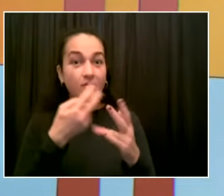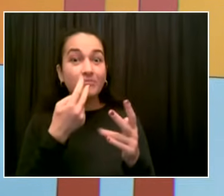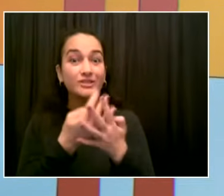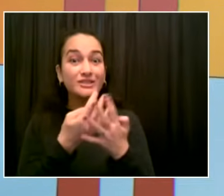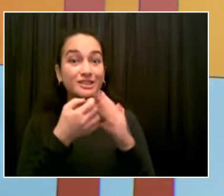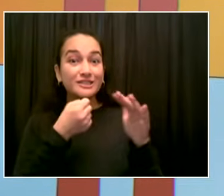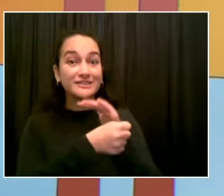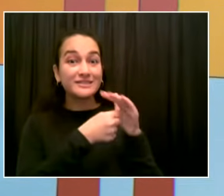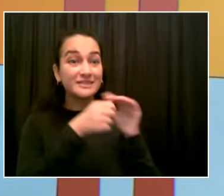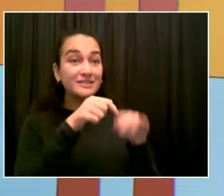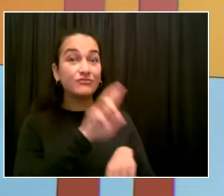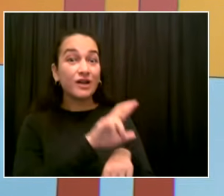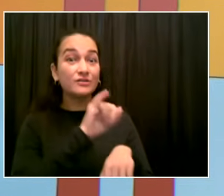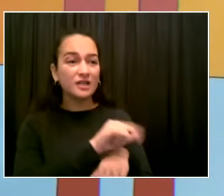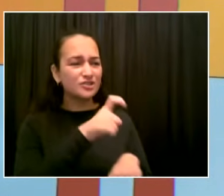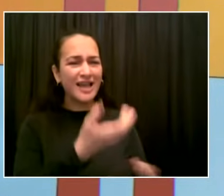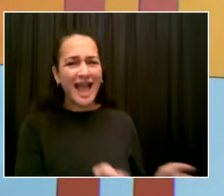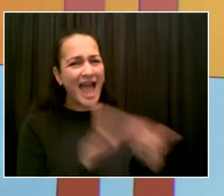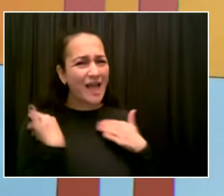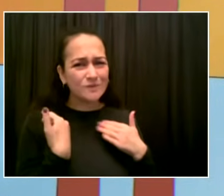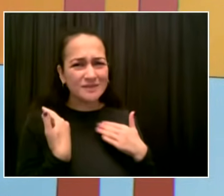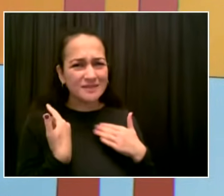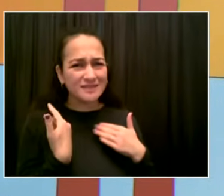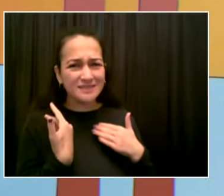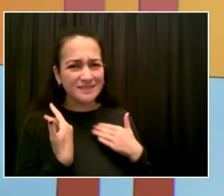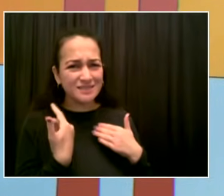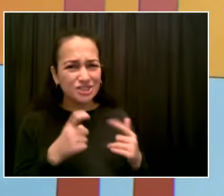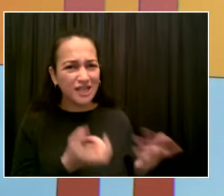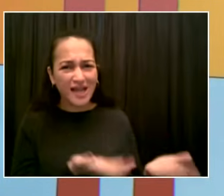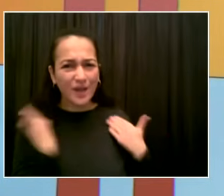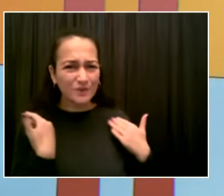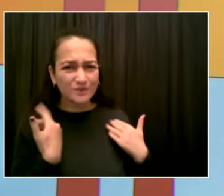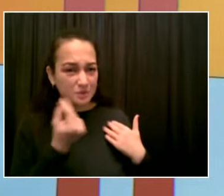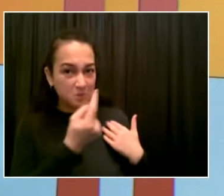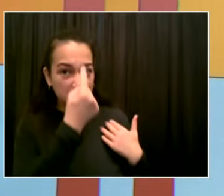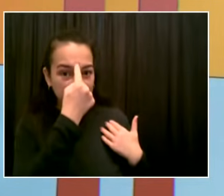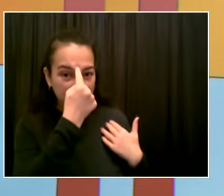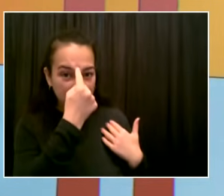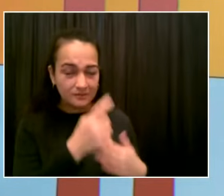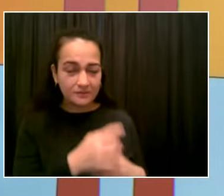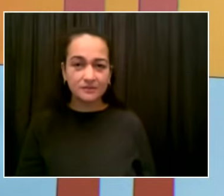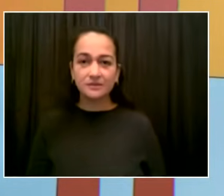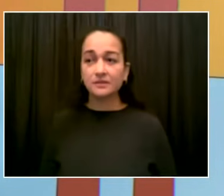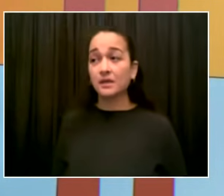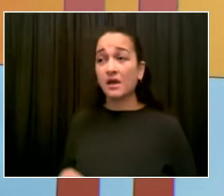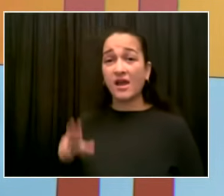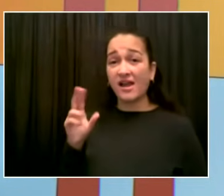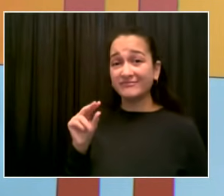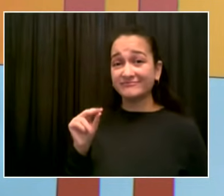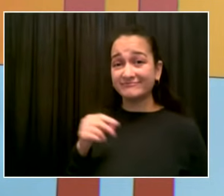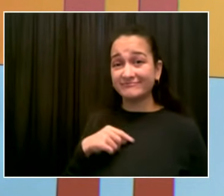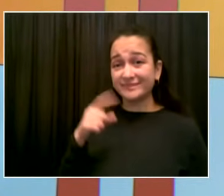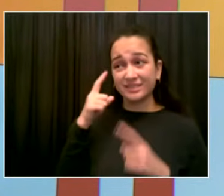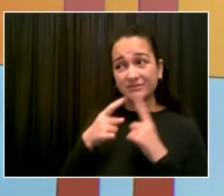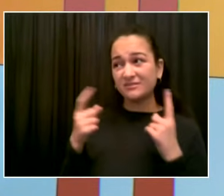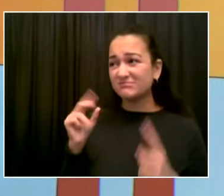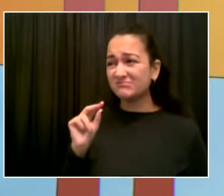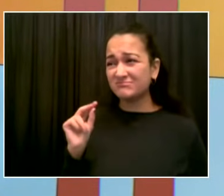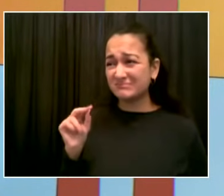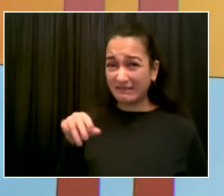CONGRESS MEMBER AND HER COLLEAGUES WHO SIGNED THAT LETTER. COULDN'T DISAGREE WITH THEM MORE. TI'S NOT GOING TO HAPPEN.